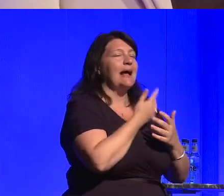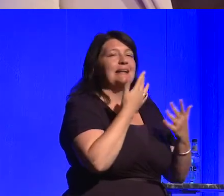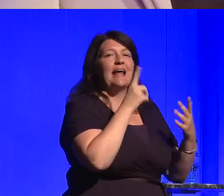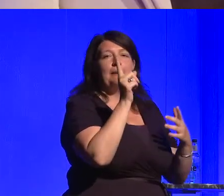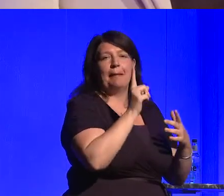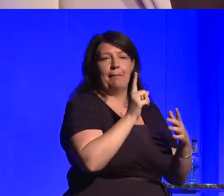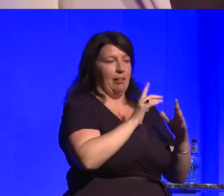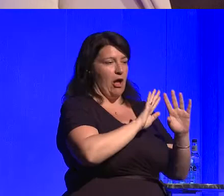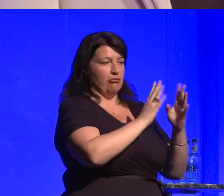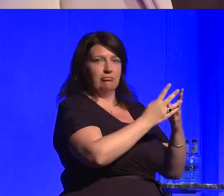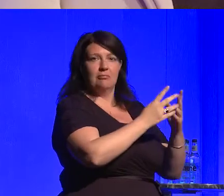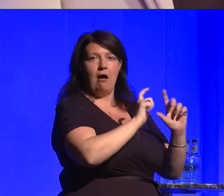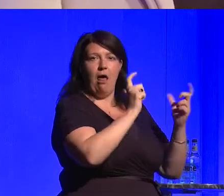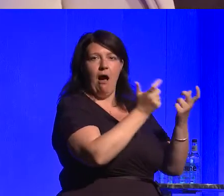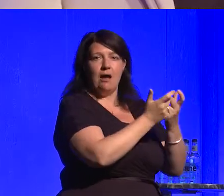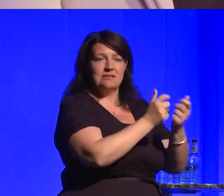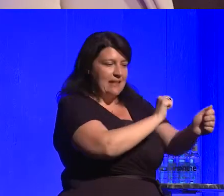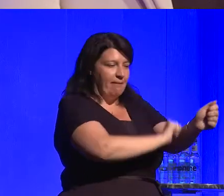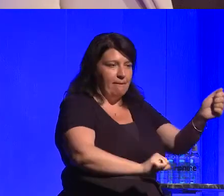She wanted to set up a group for people who self-harmed.